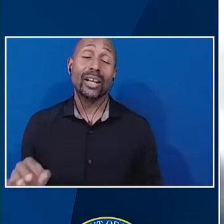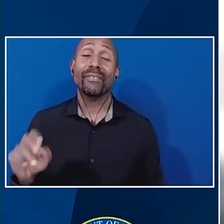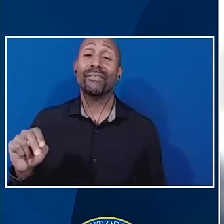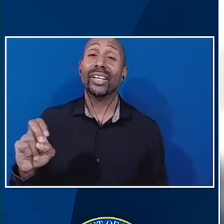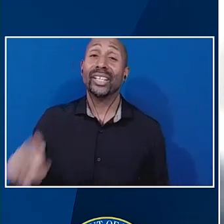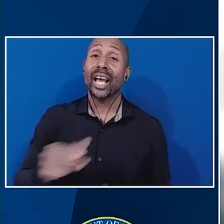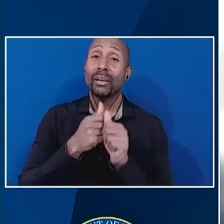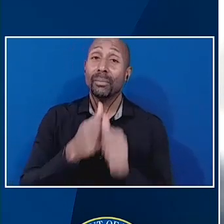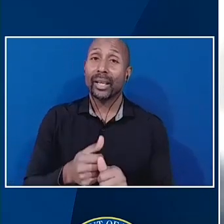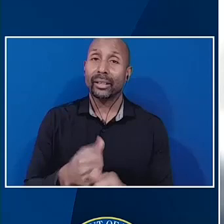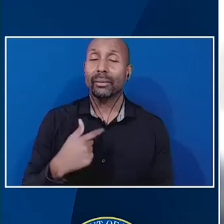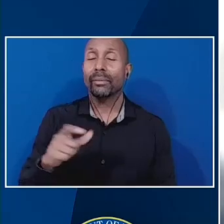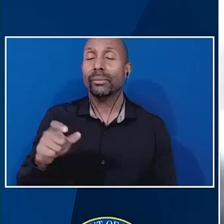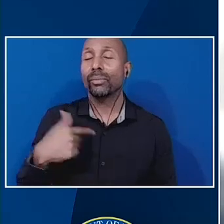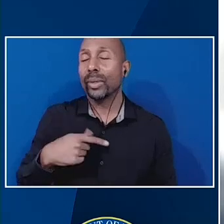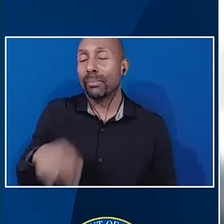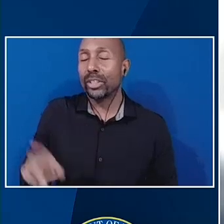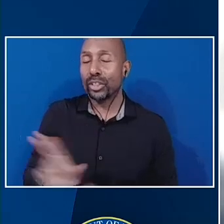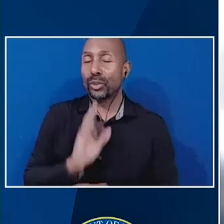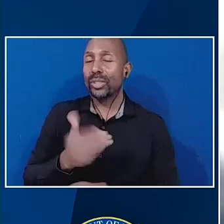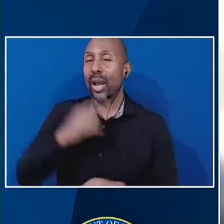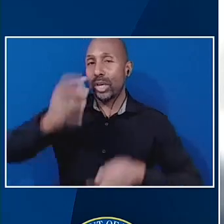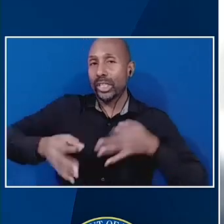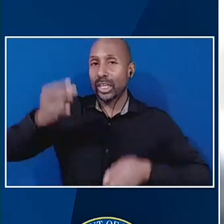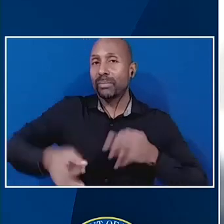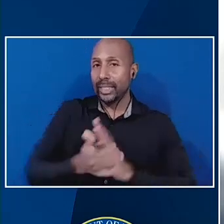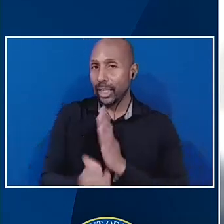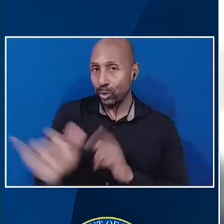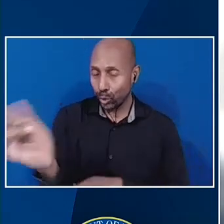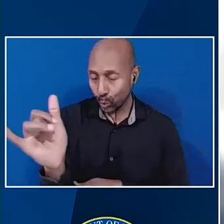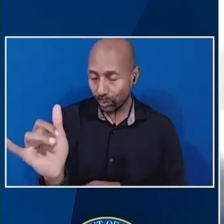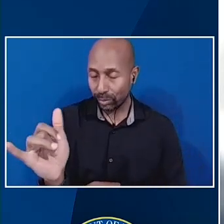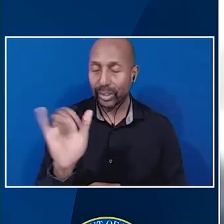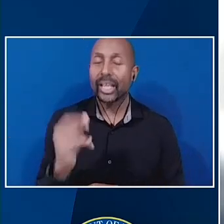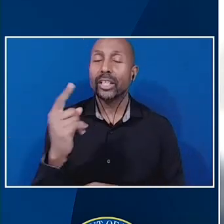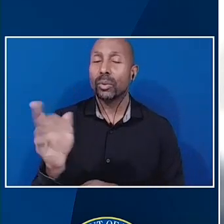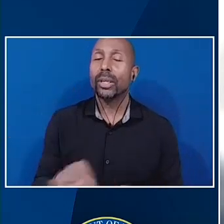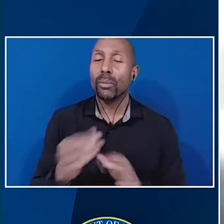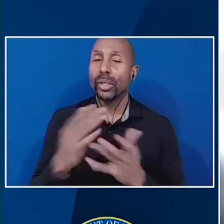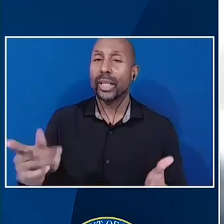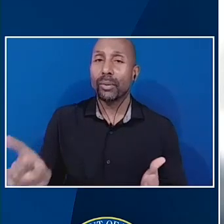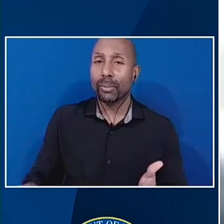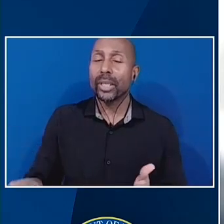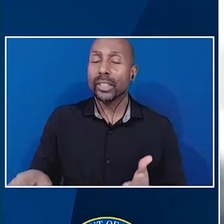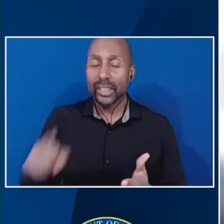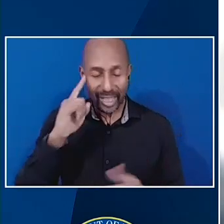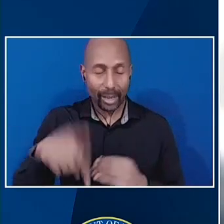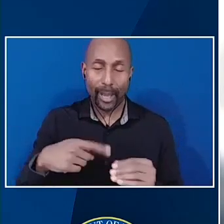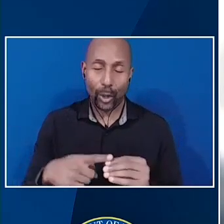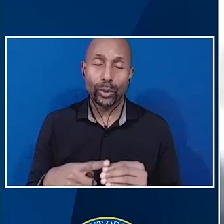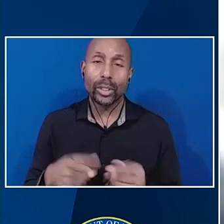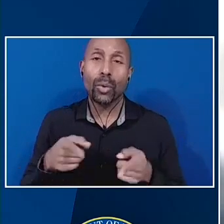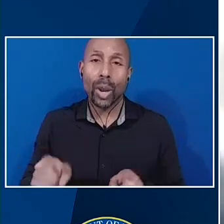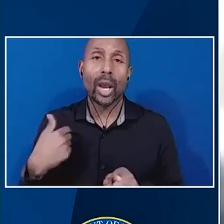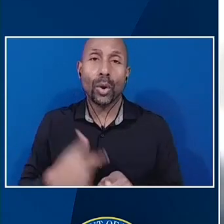too. So I think that's just one thing I think it's important for us to pay attention to as we're moving through this